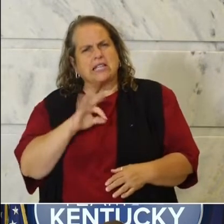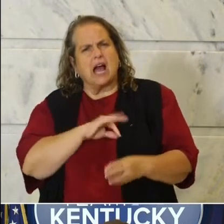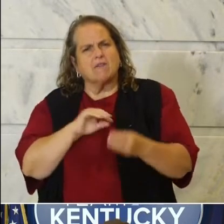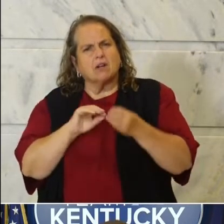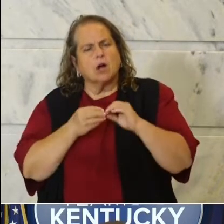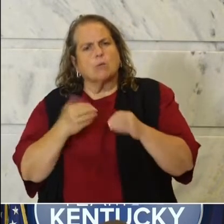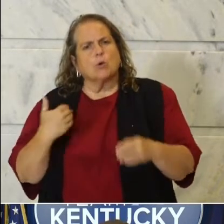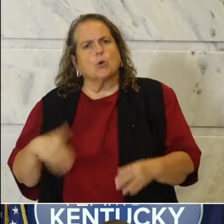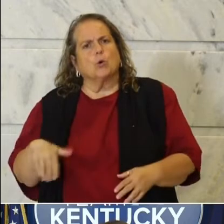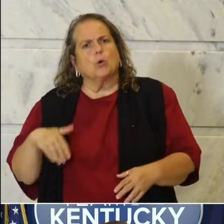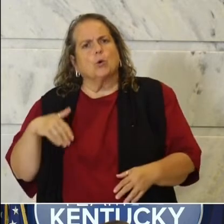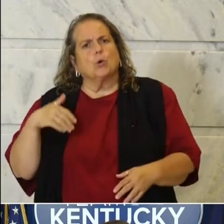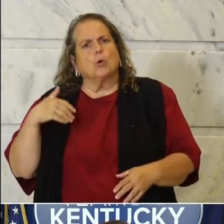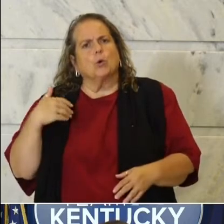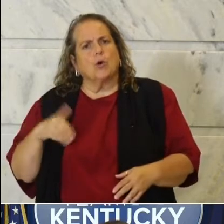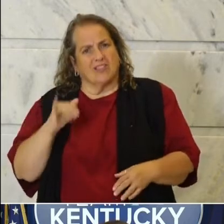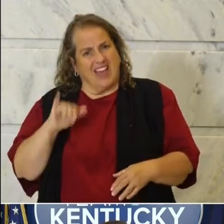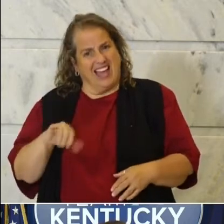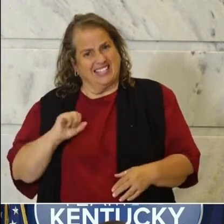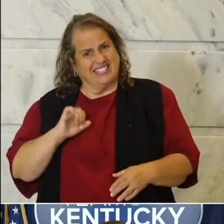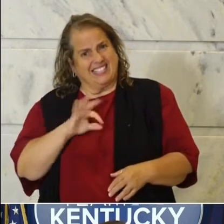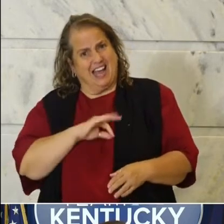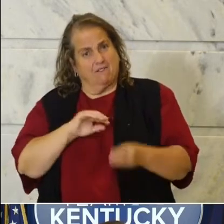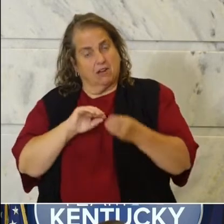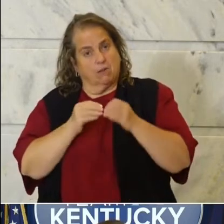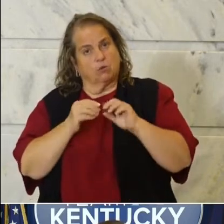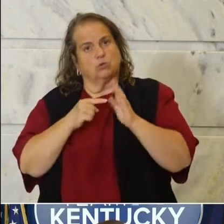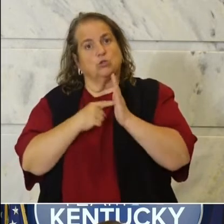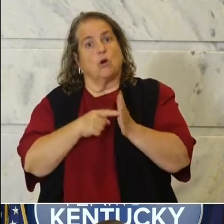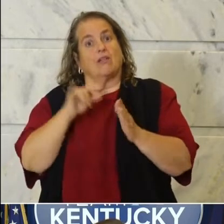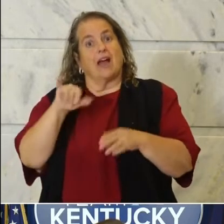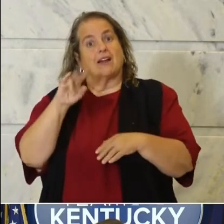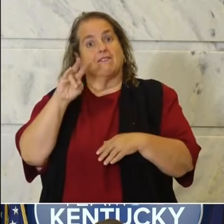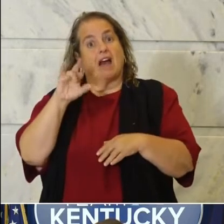I mean, that shows you that that this this this virus is significantly